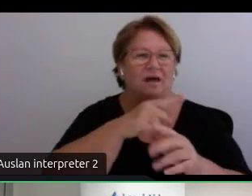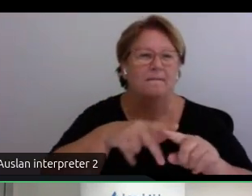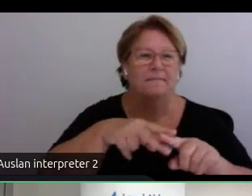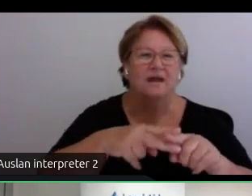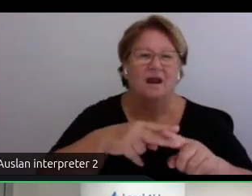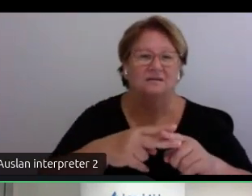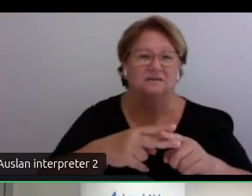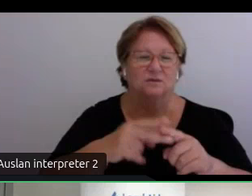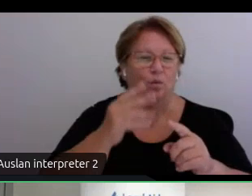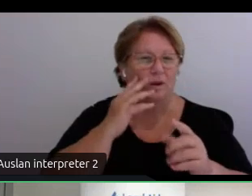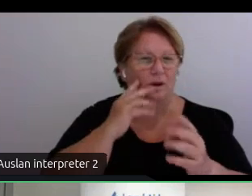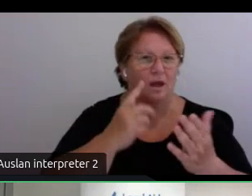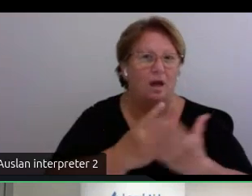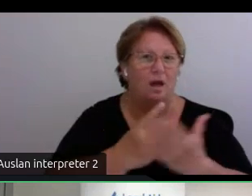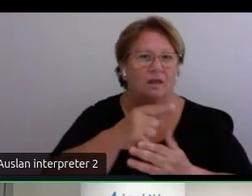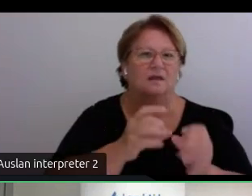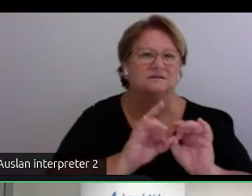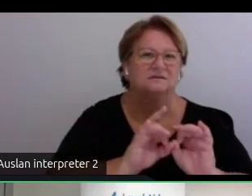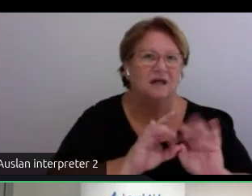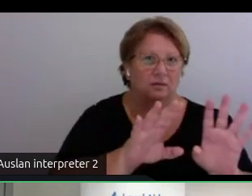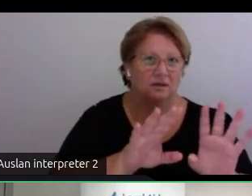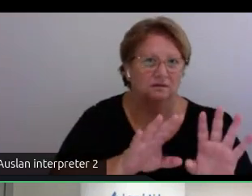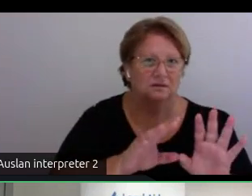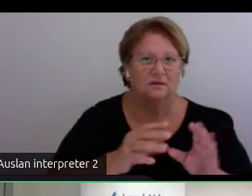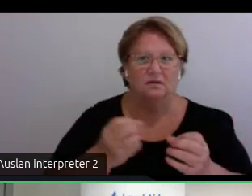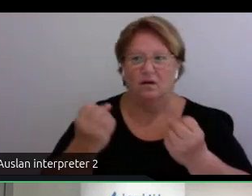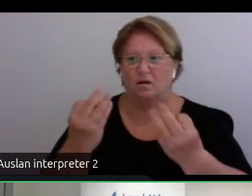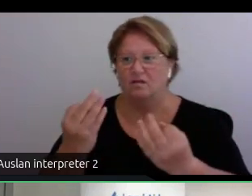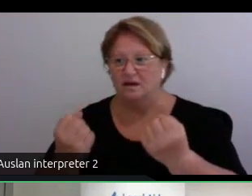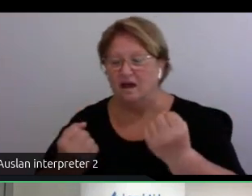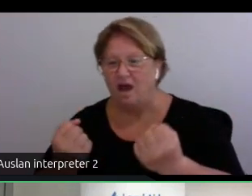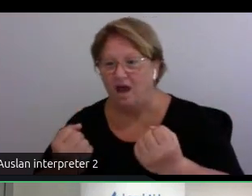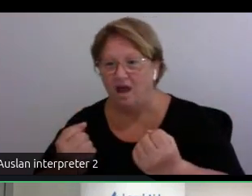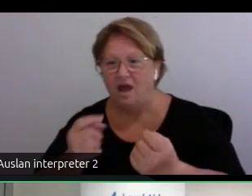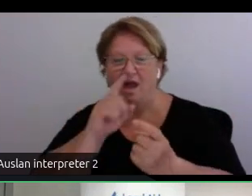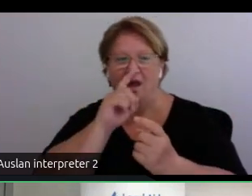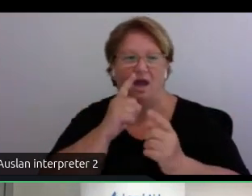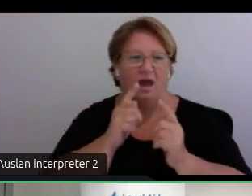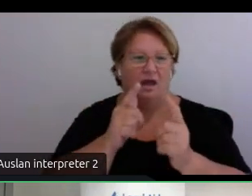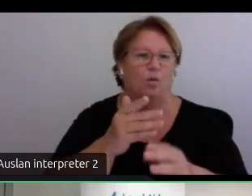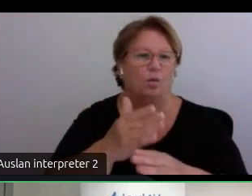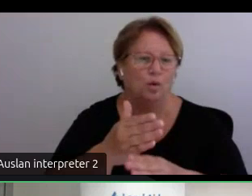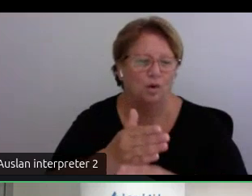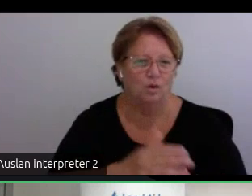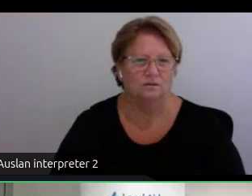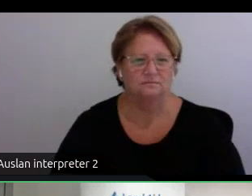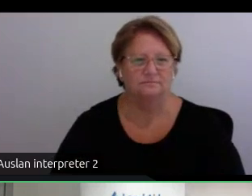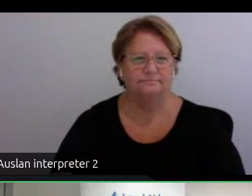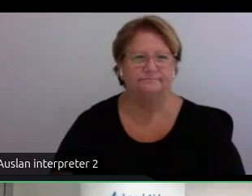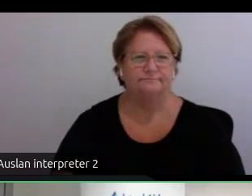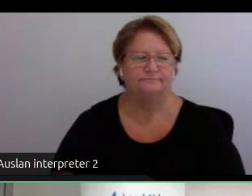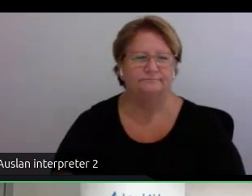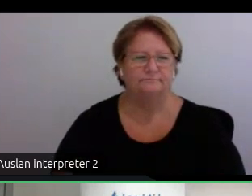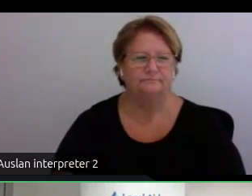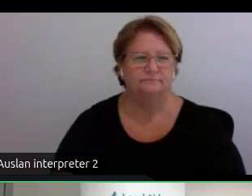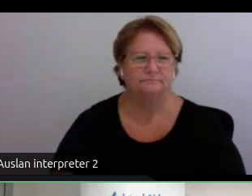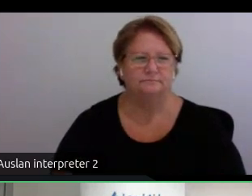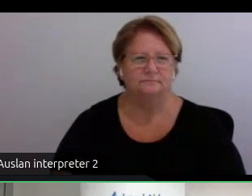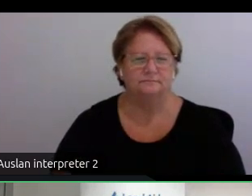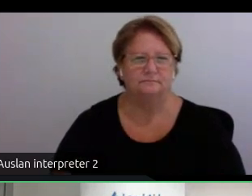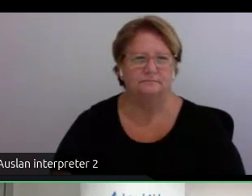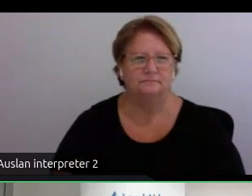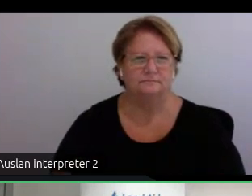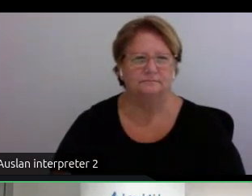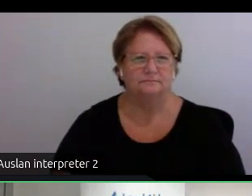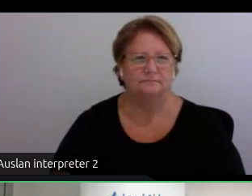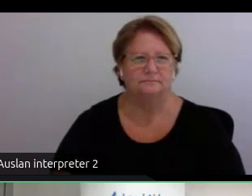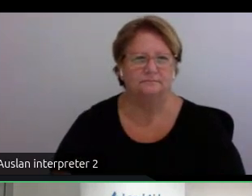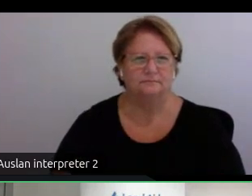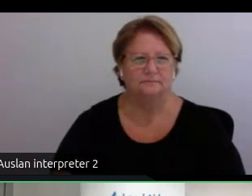mechanics during the event. It was damaged. Now he's got no car. can't get to work. So